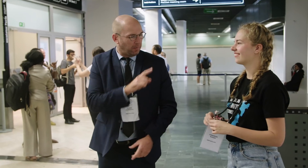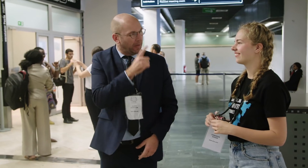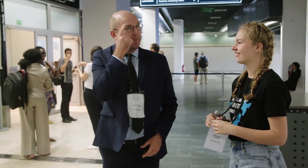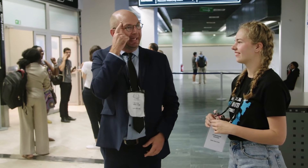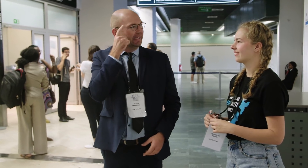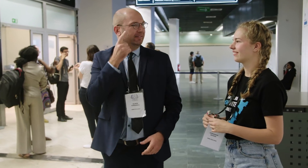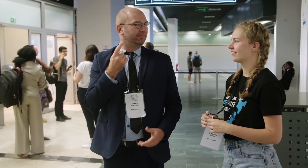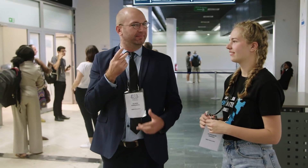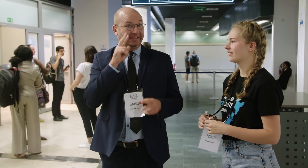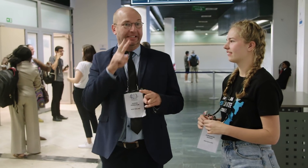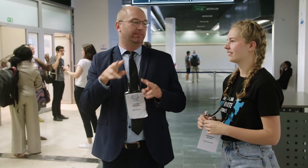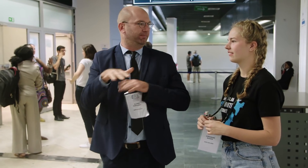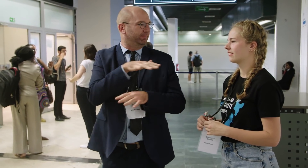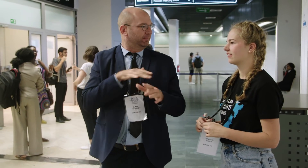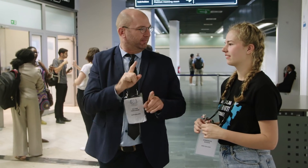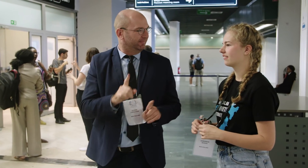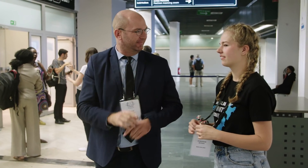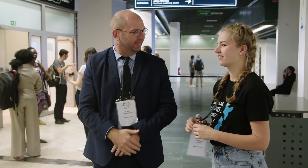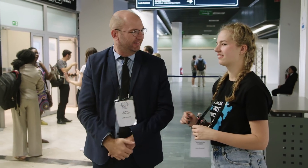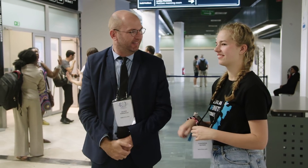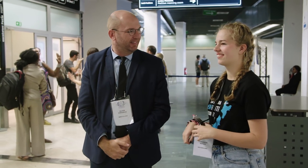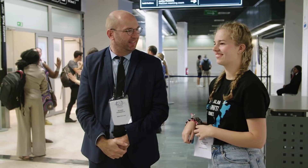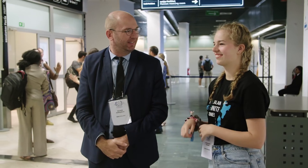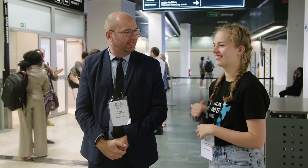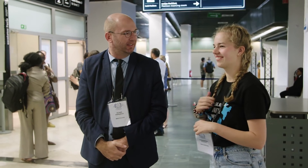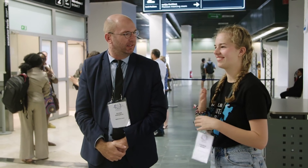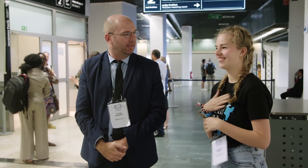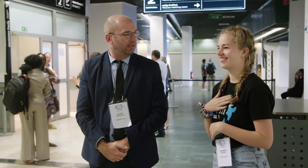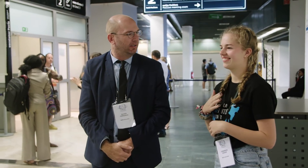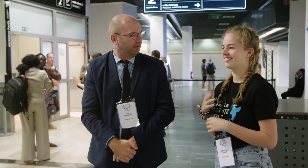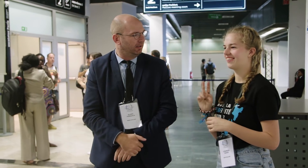So, what do you think, Zoe, about seeing all these people in this environment?